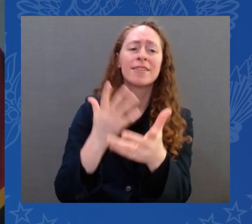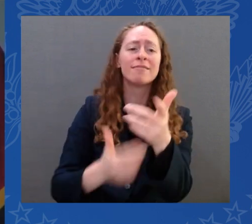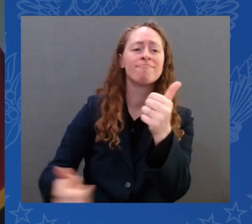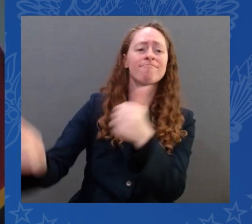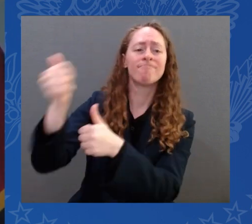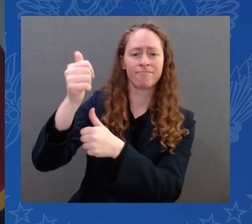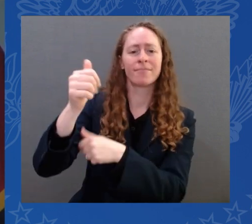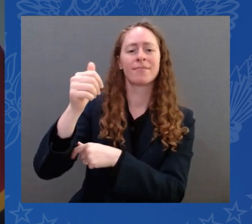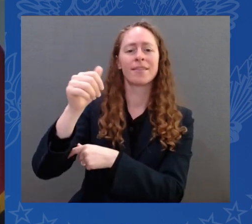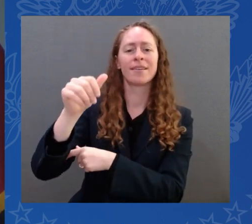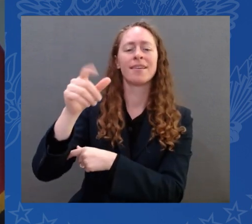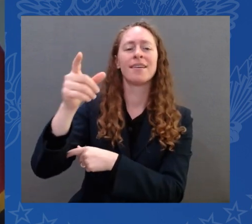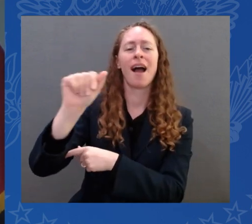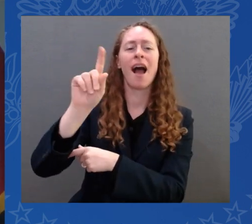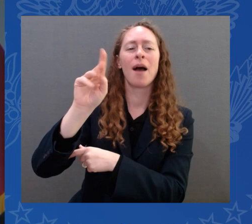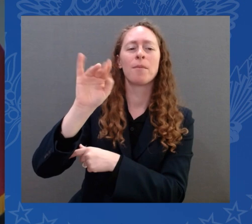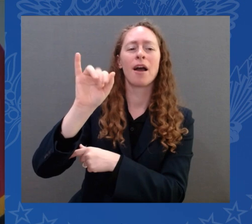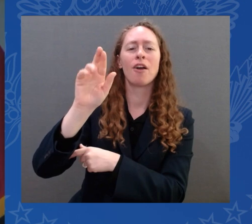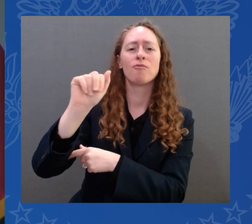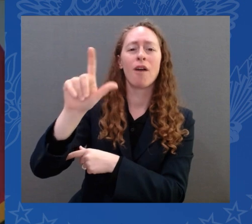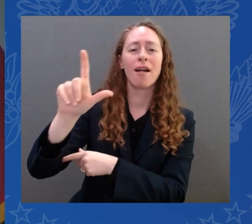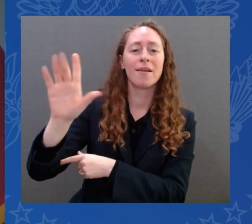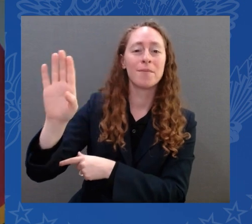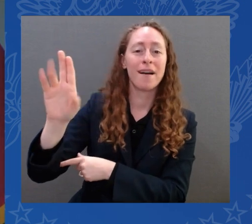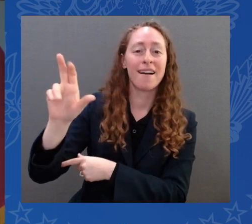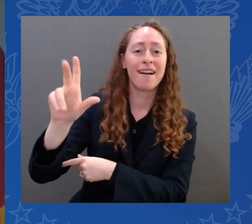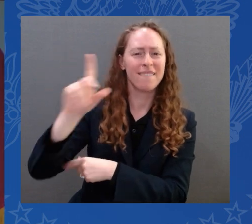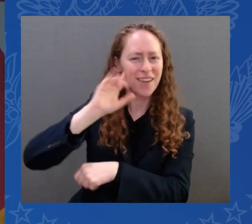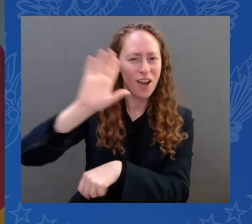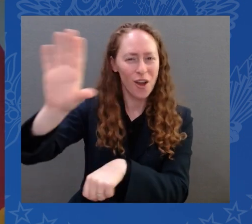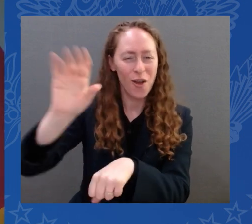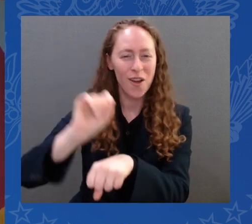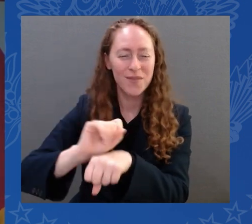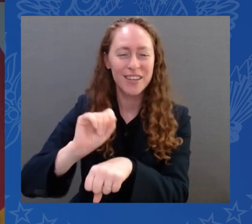[years] ago on I-Day, into officers of the Armed Services of the United States of America.